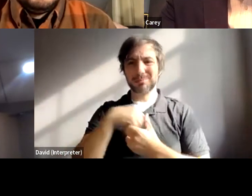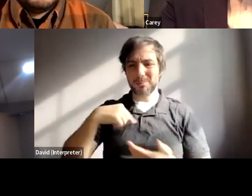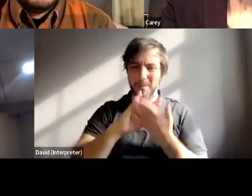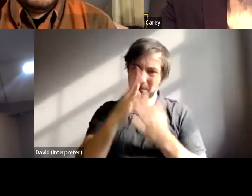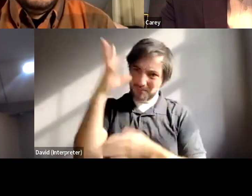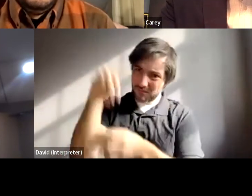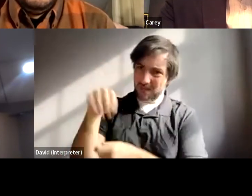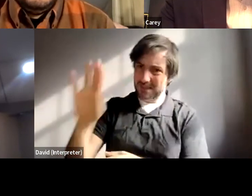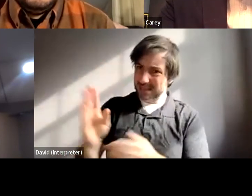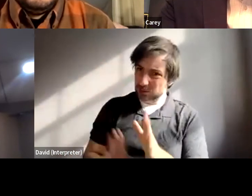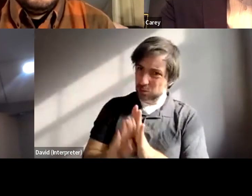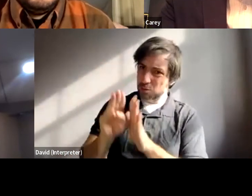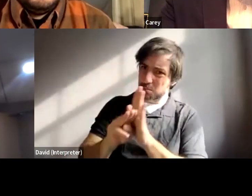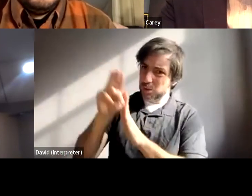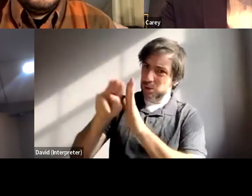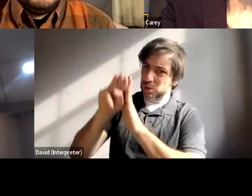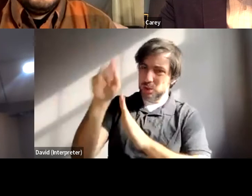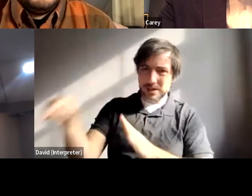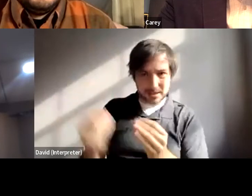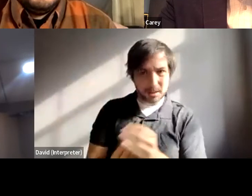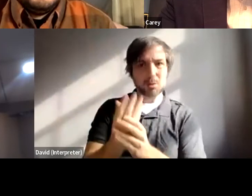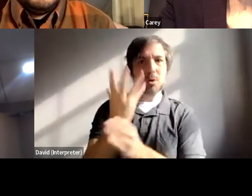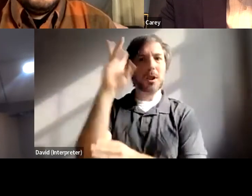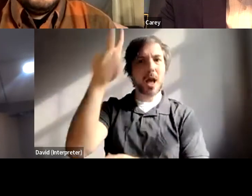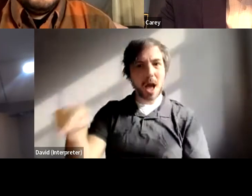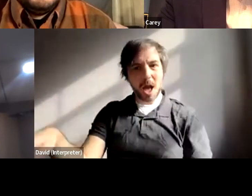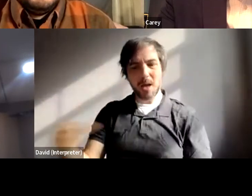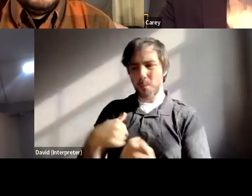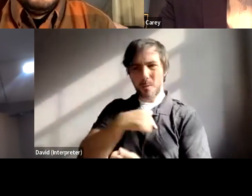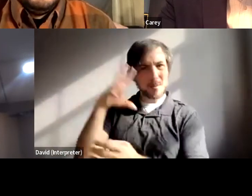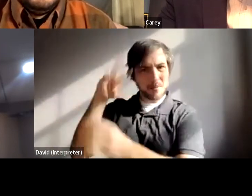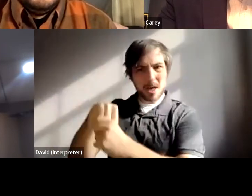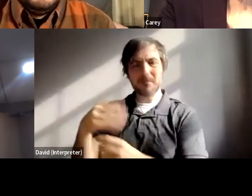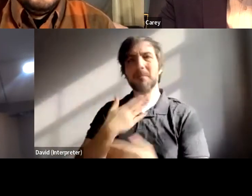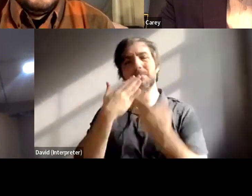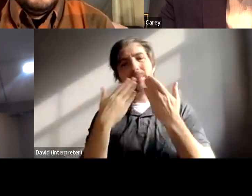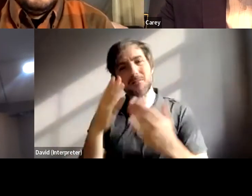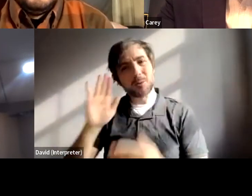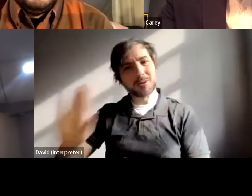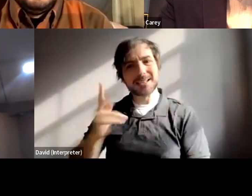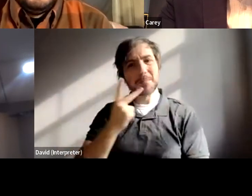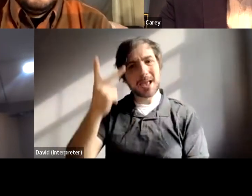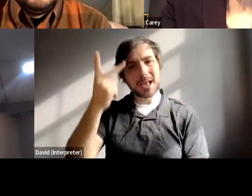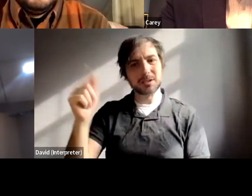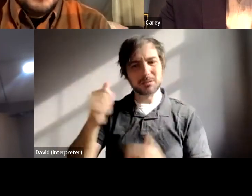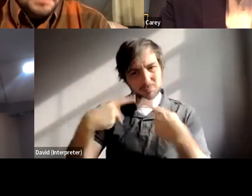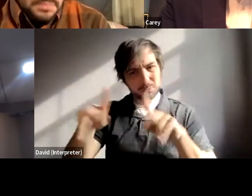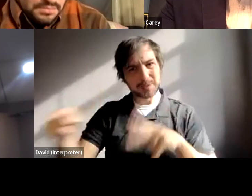I'm sure his parents are glad we allowed him to be on our sidelines and part of our practice